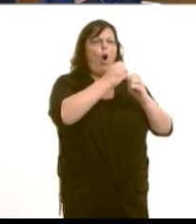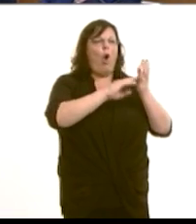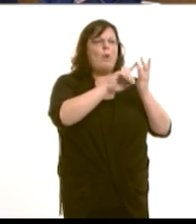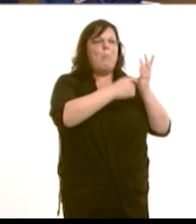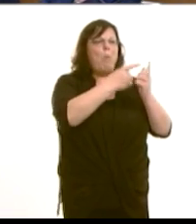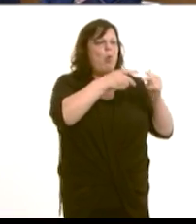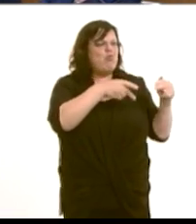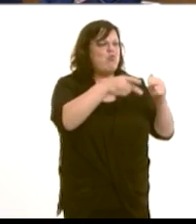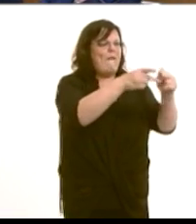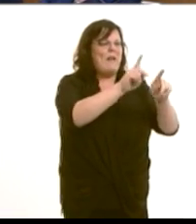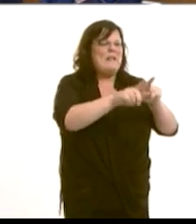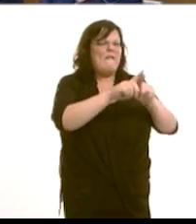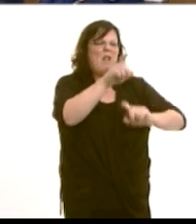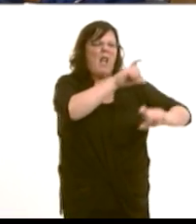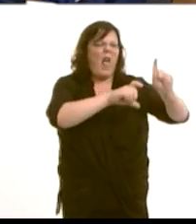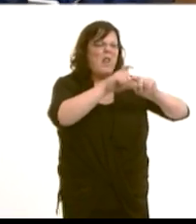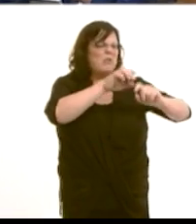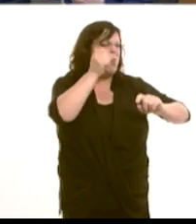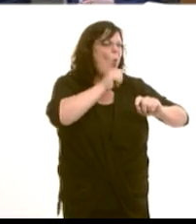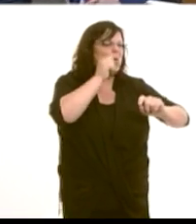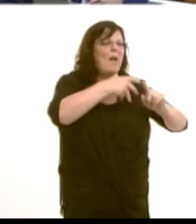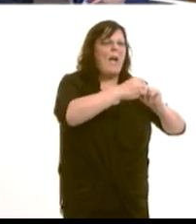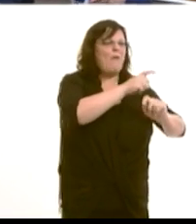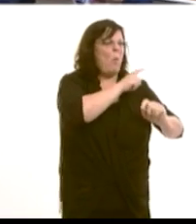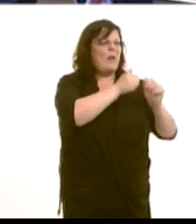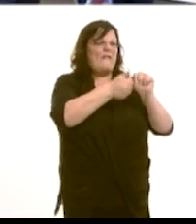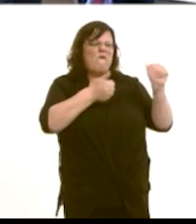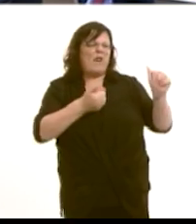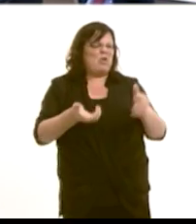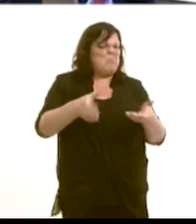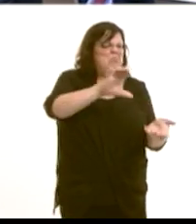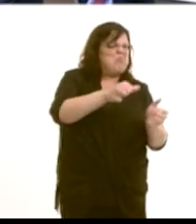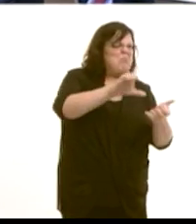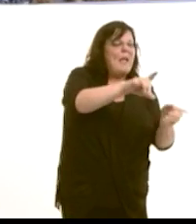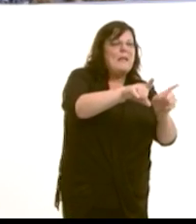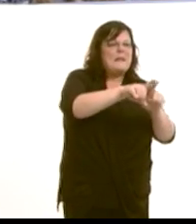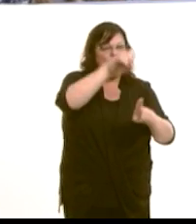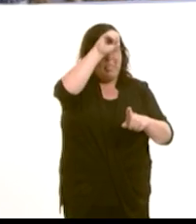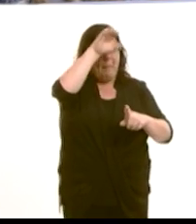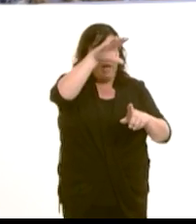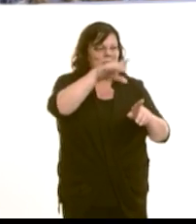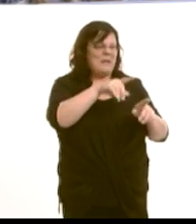to what had been thrown into it upriver from some of the factories and, of course, the mines that existed upriver. So, it ran red, green, blackóname any colour.